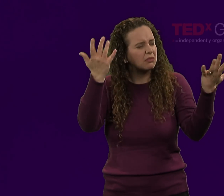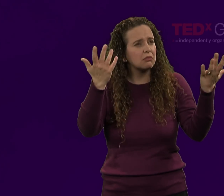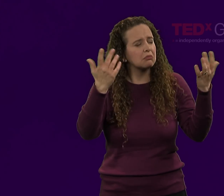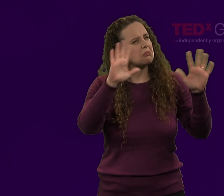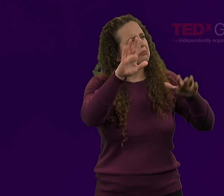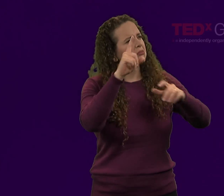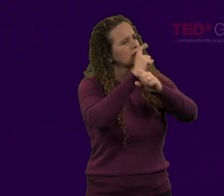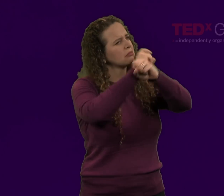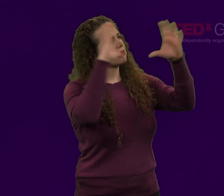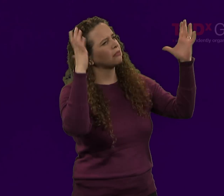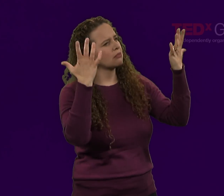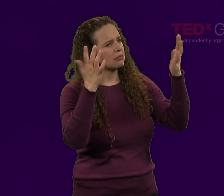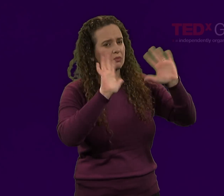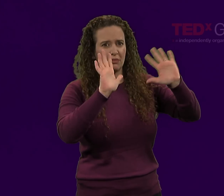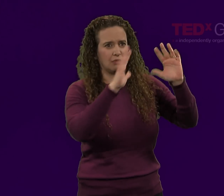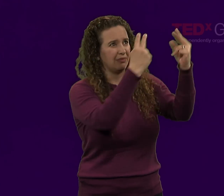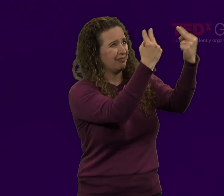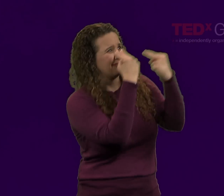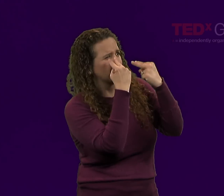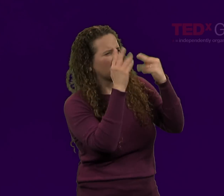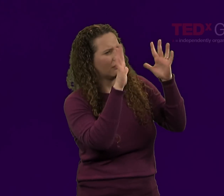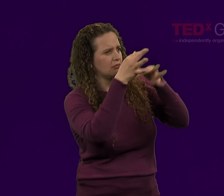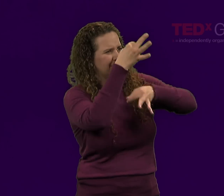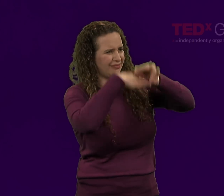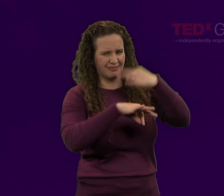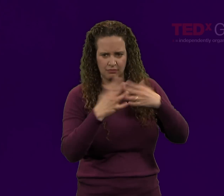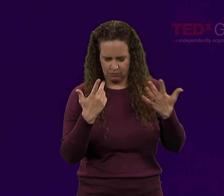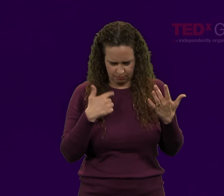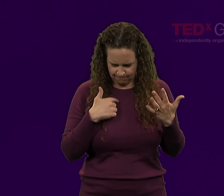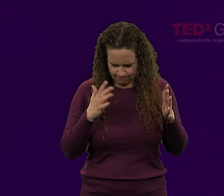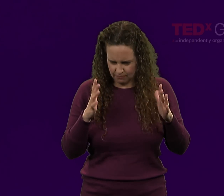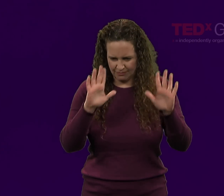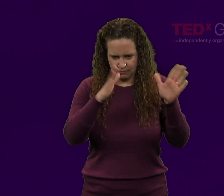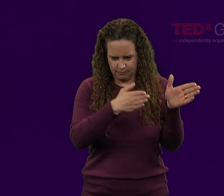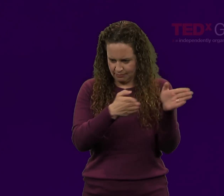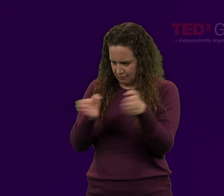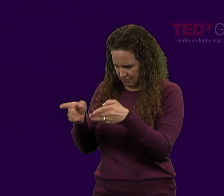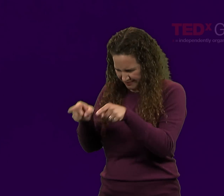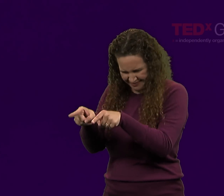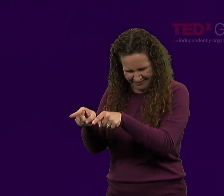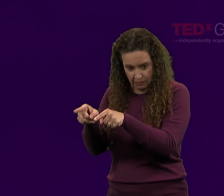Not being used in a way that would help us become normal as is defined by the larger society,